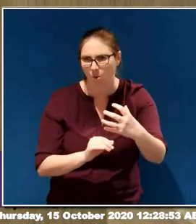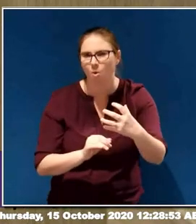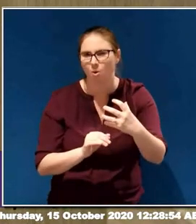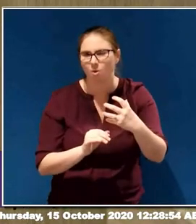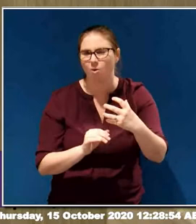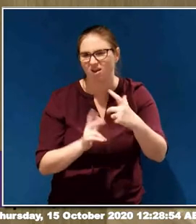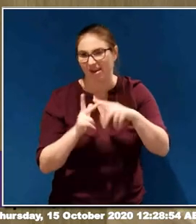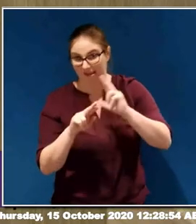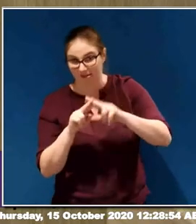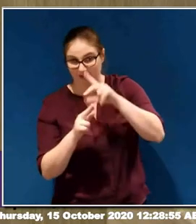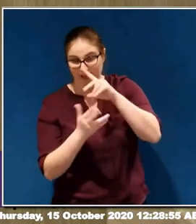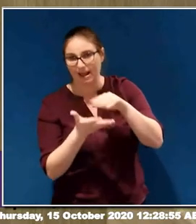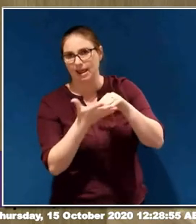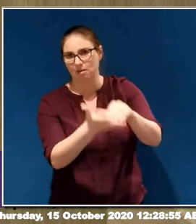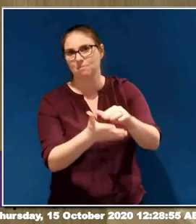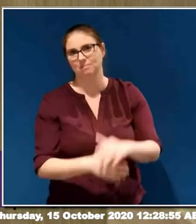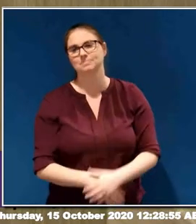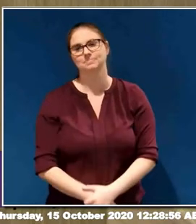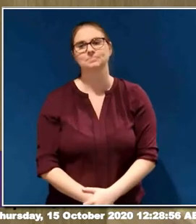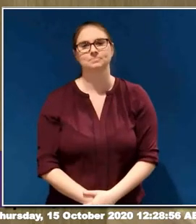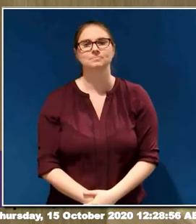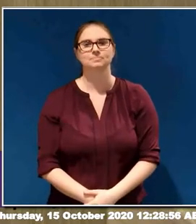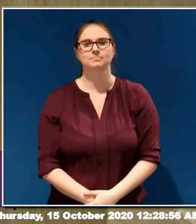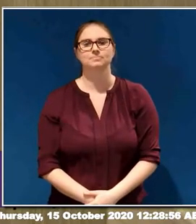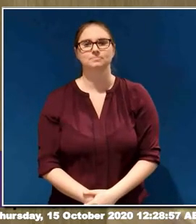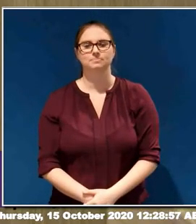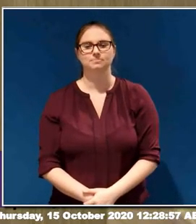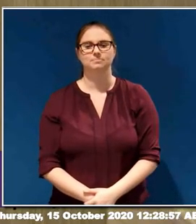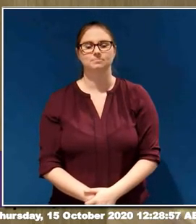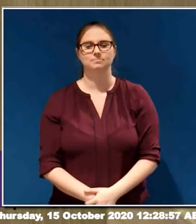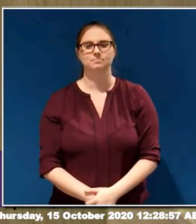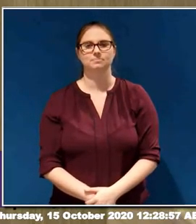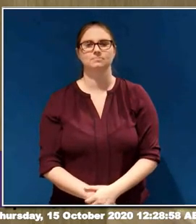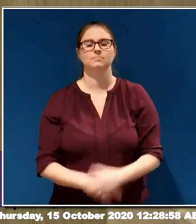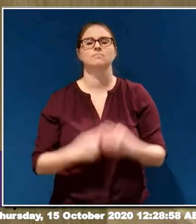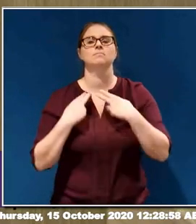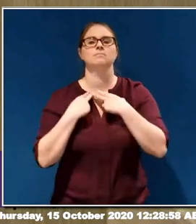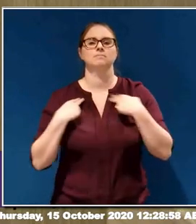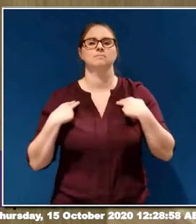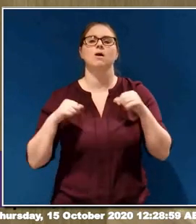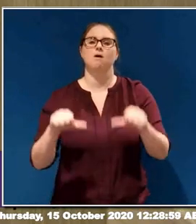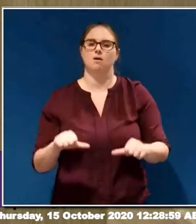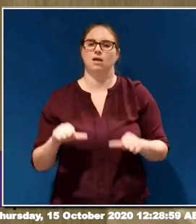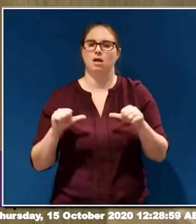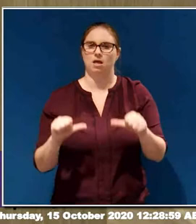OK. So you might in that process identify things that the school haven't thought